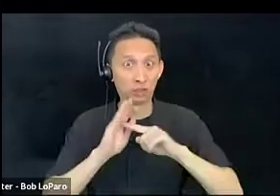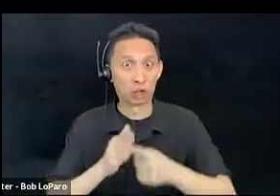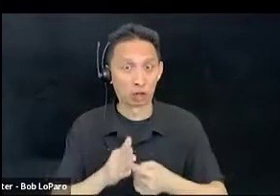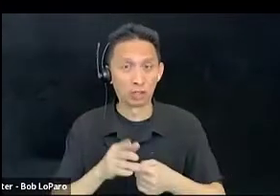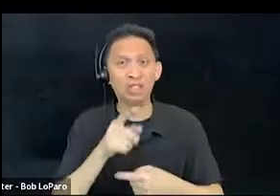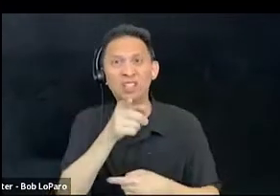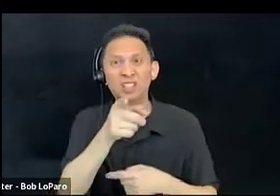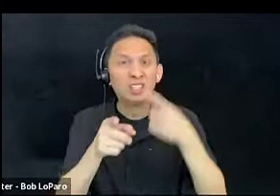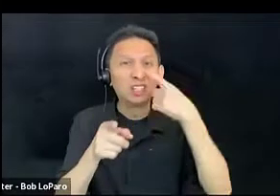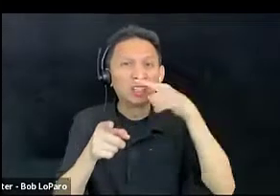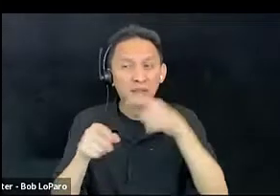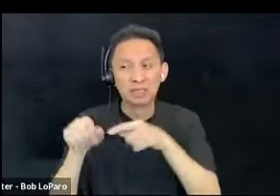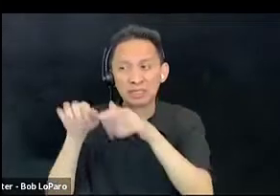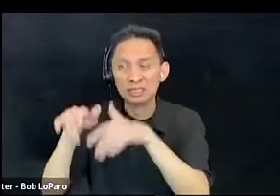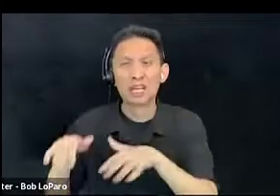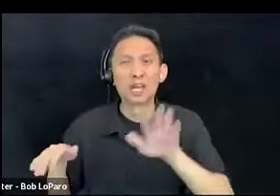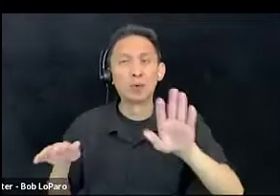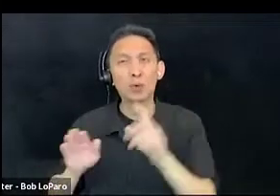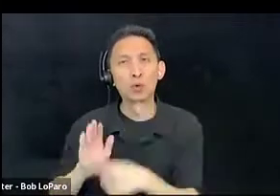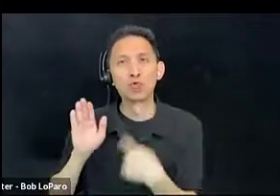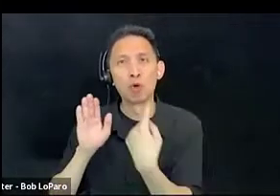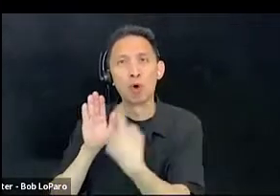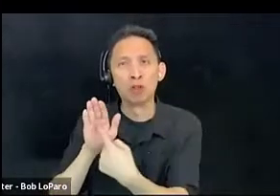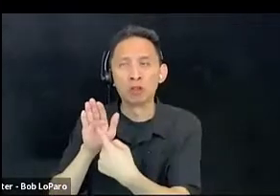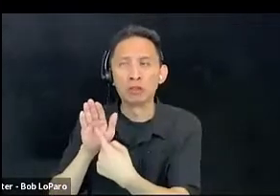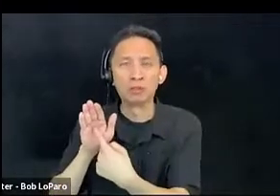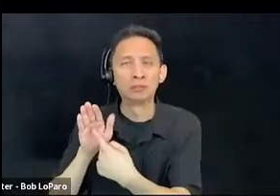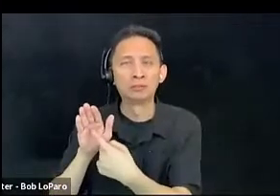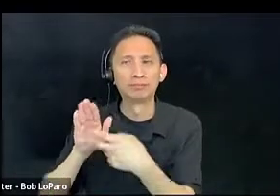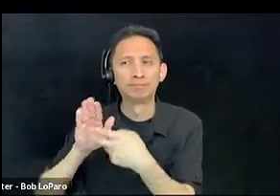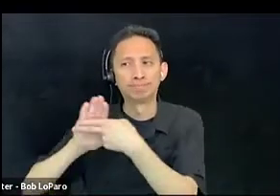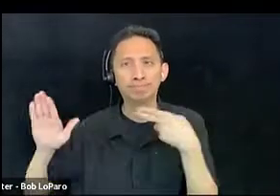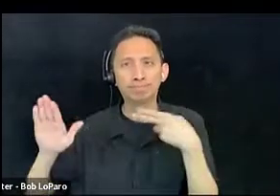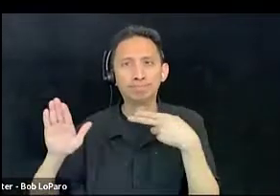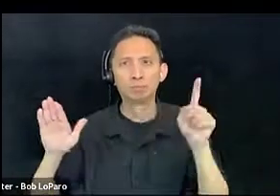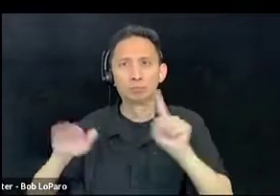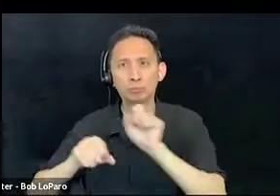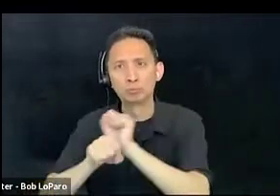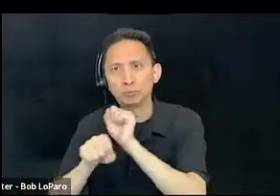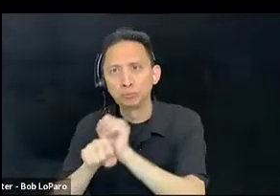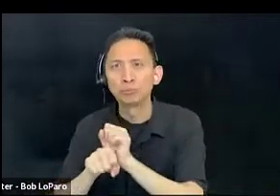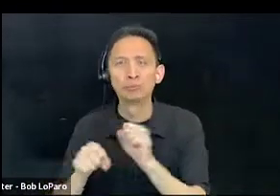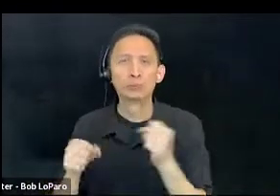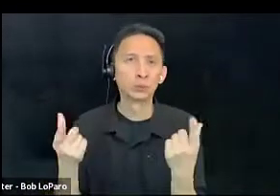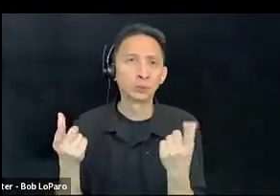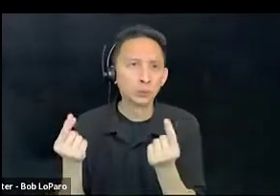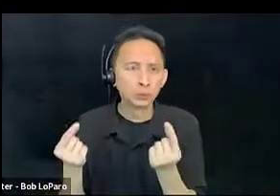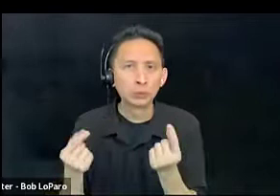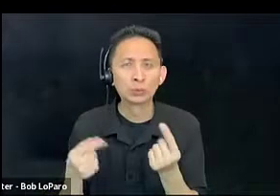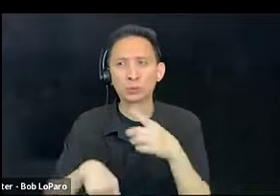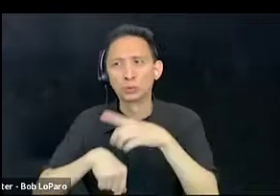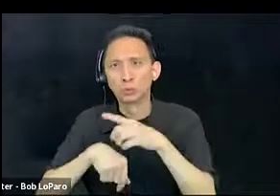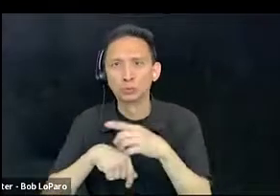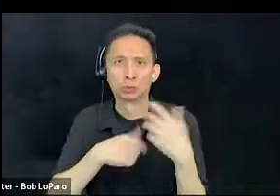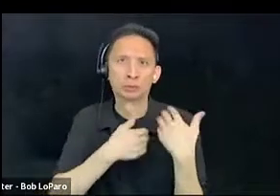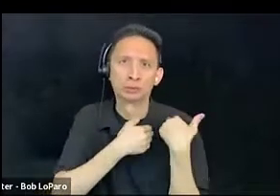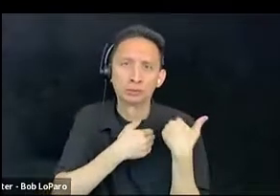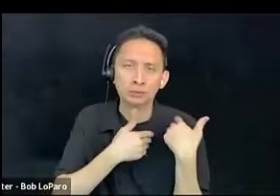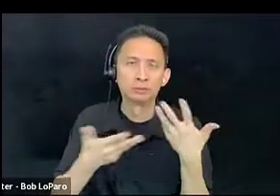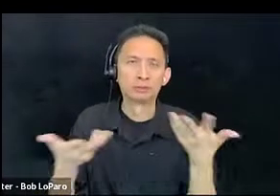what your role is, just so again, I can get just a general idea of the variety of different professional roles that are here